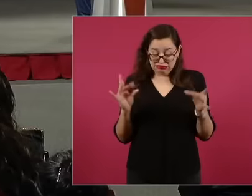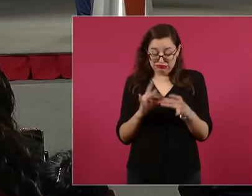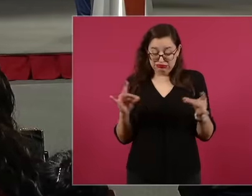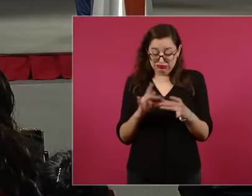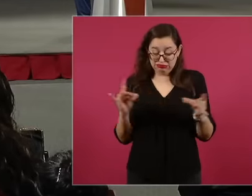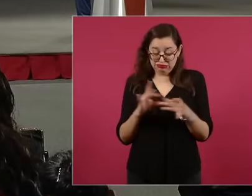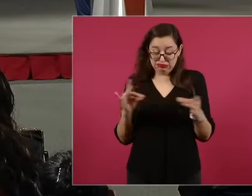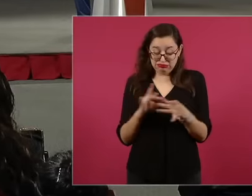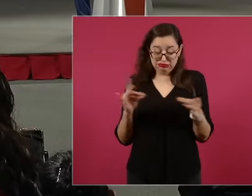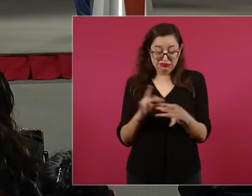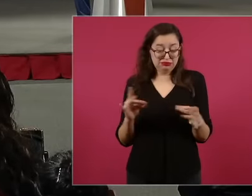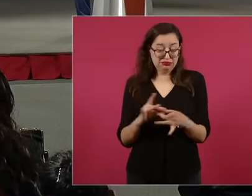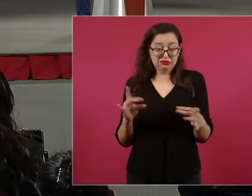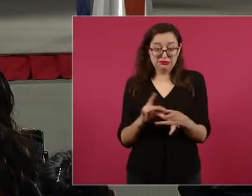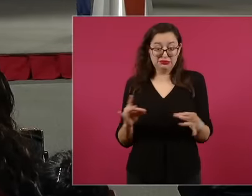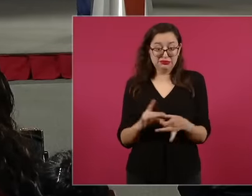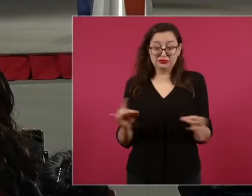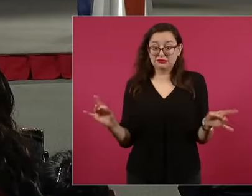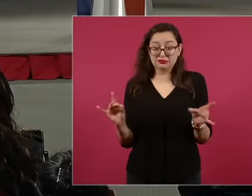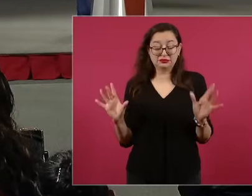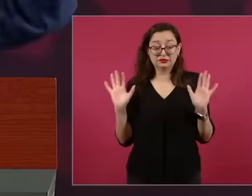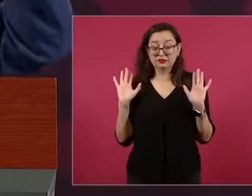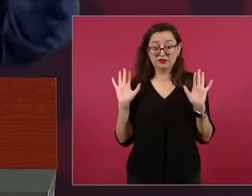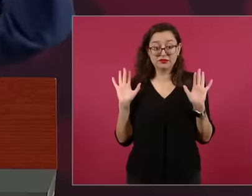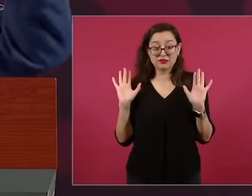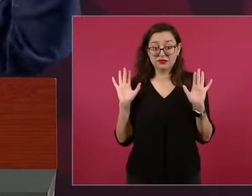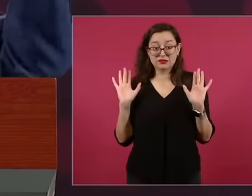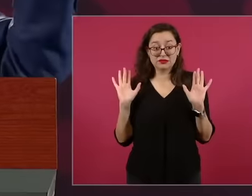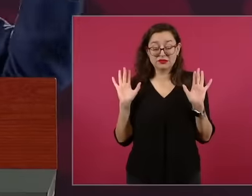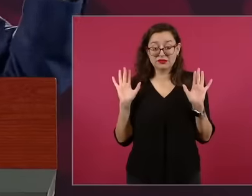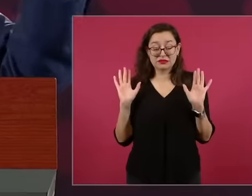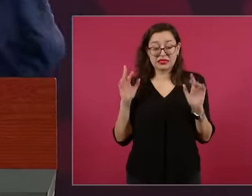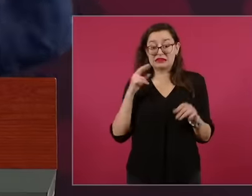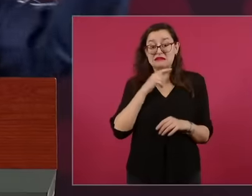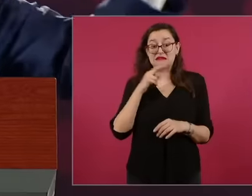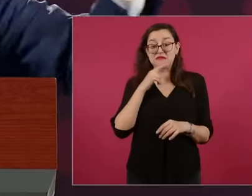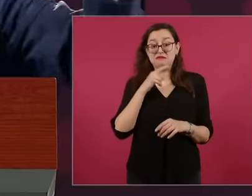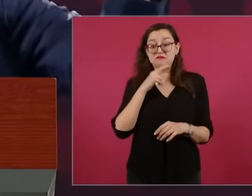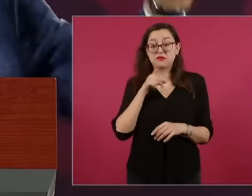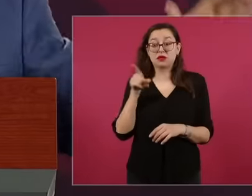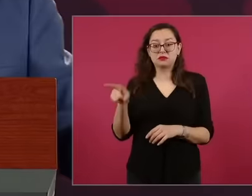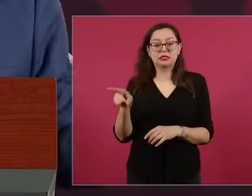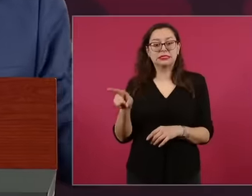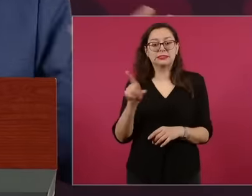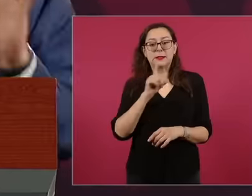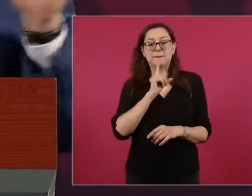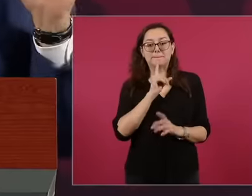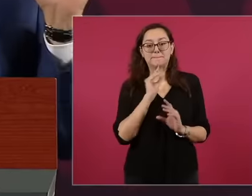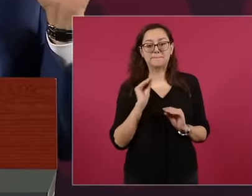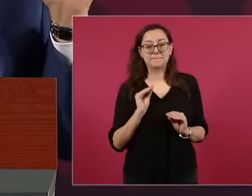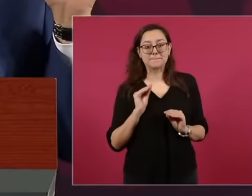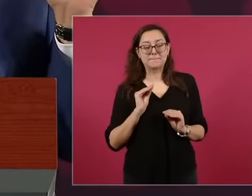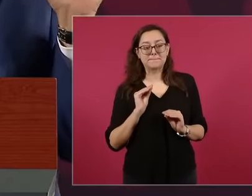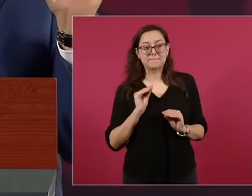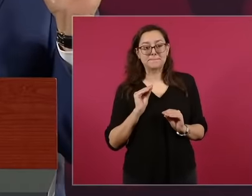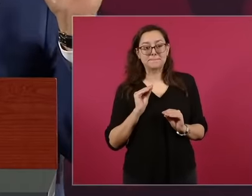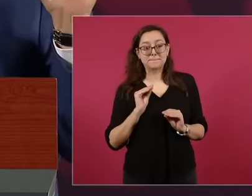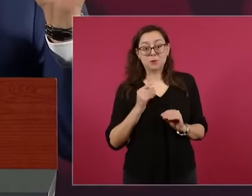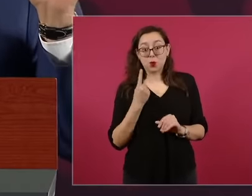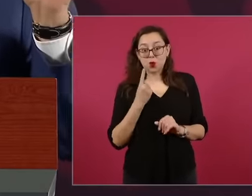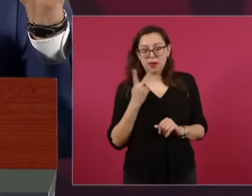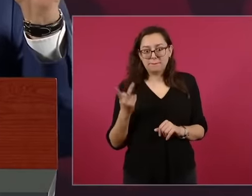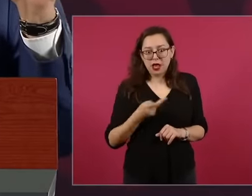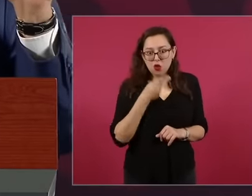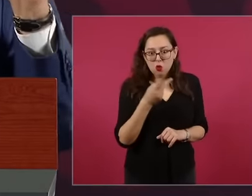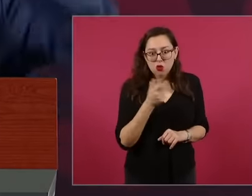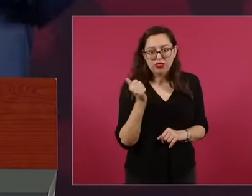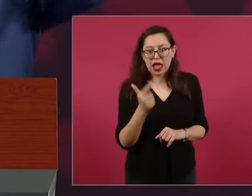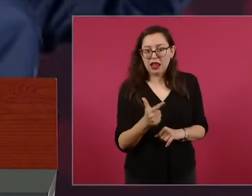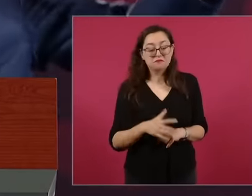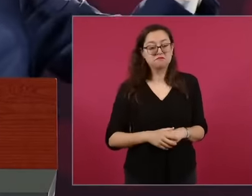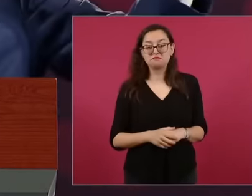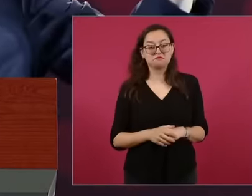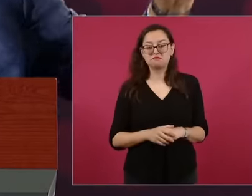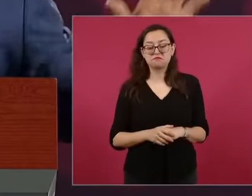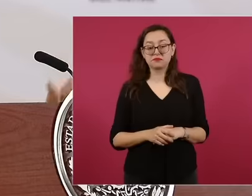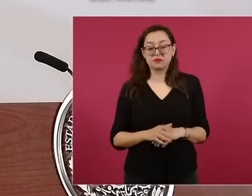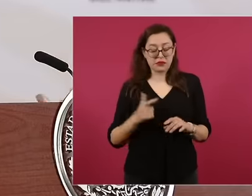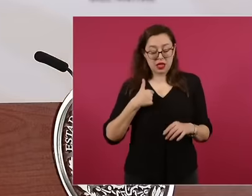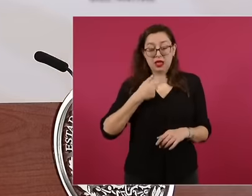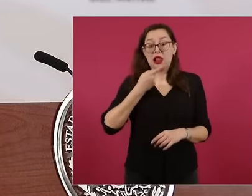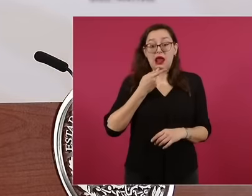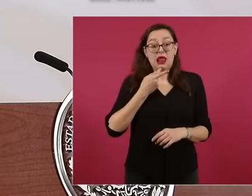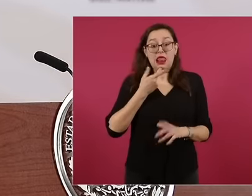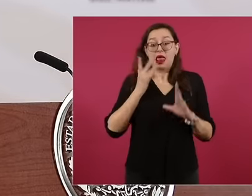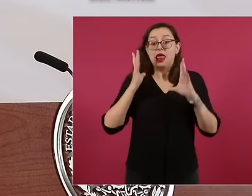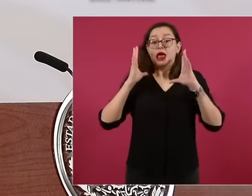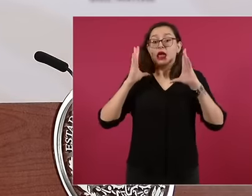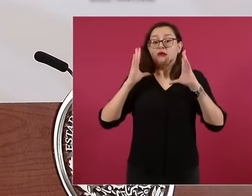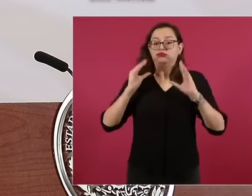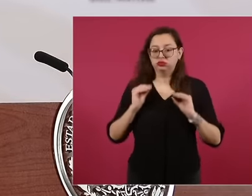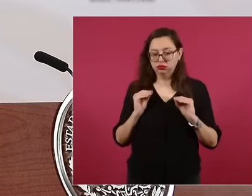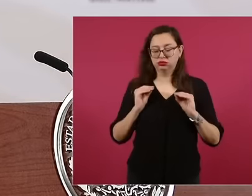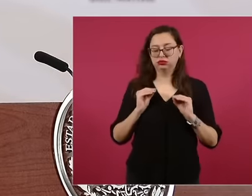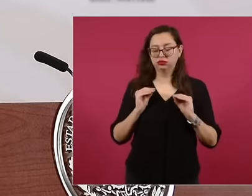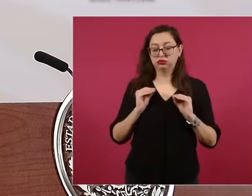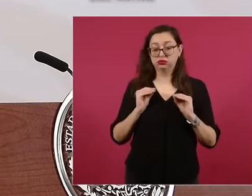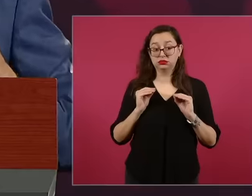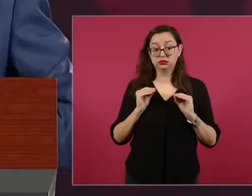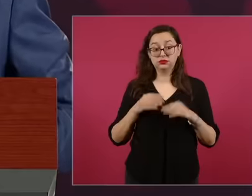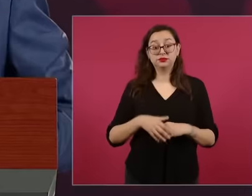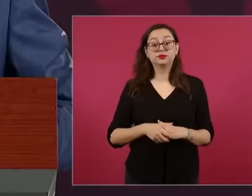meting me speaking and he with the microphone open not a single question I finished and he said to me